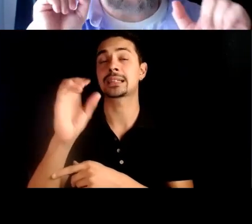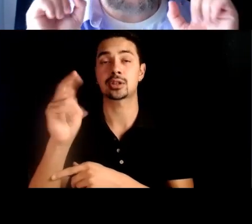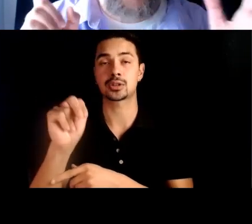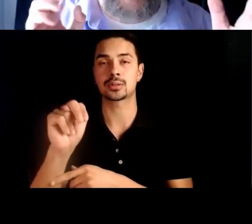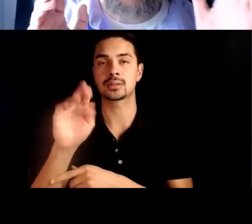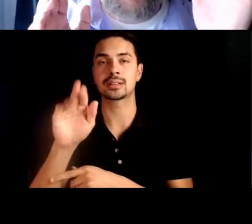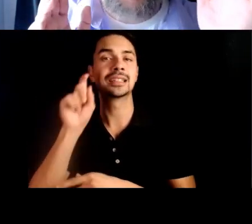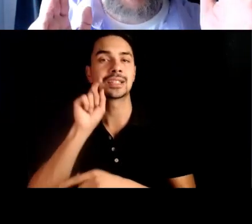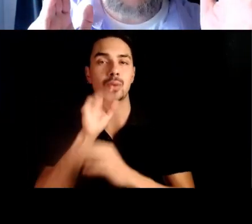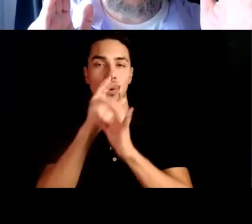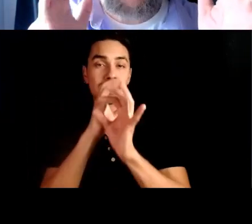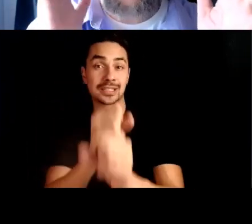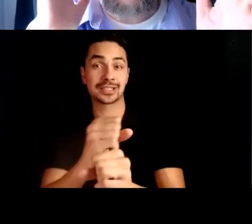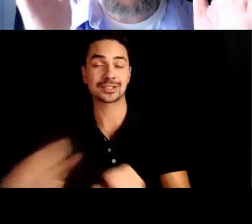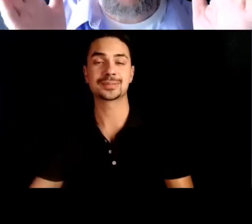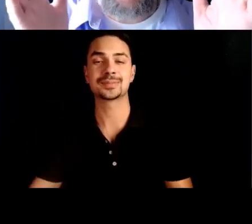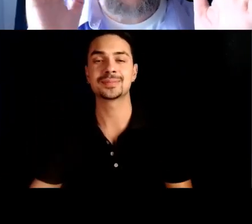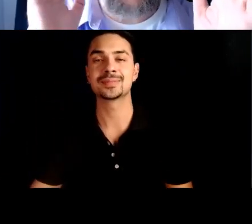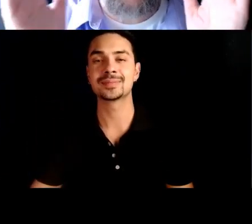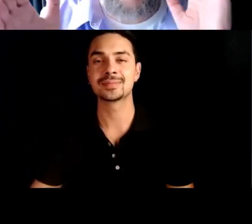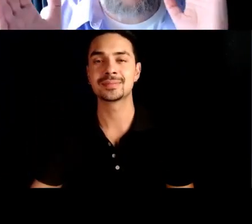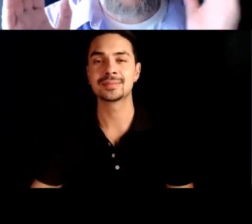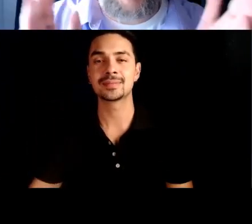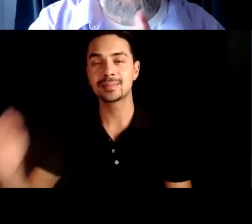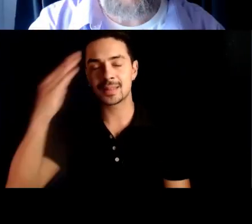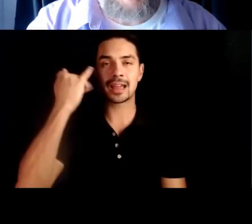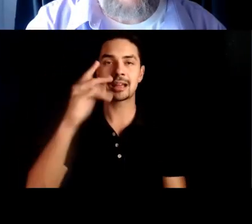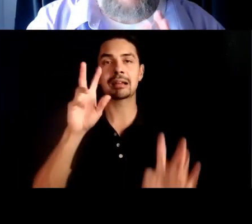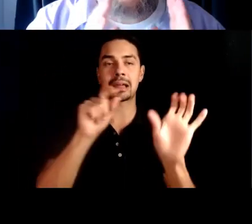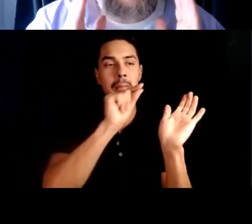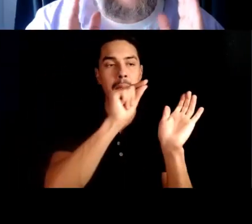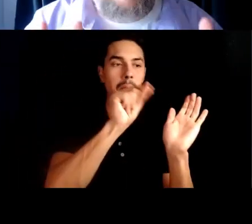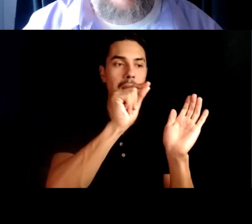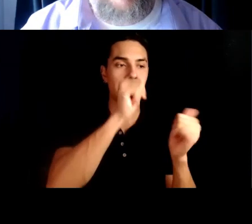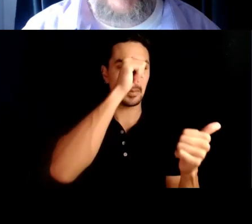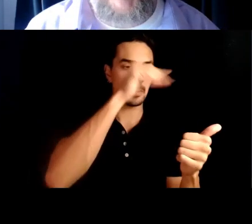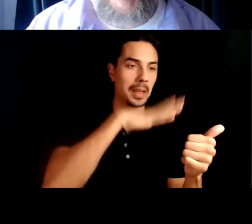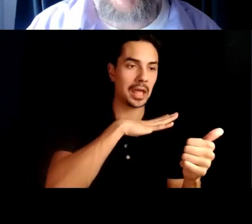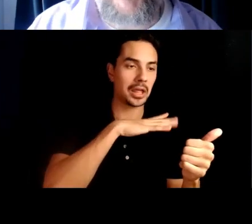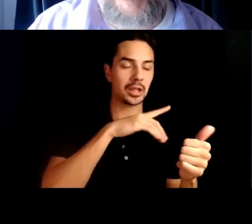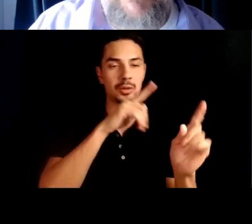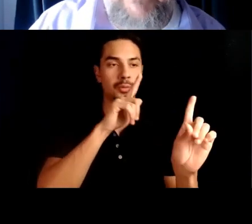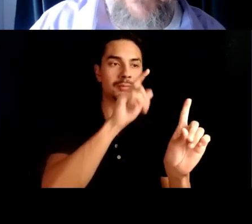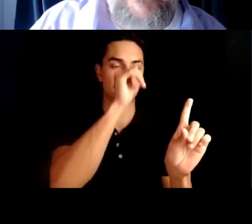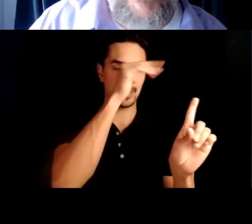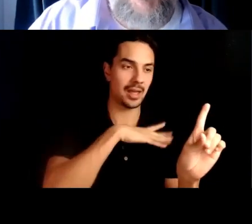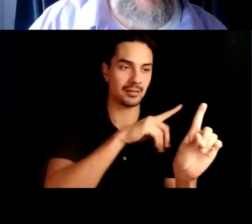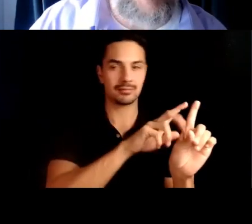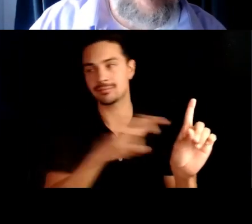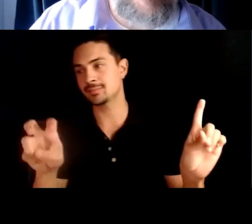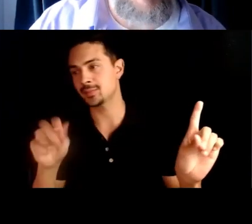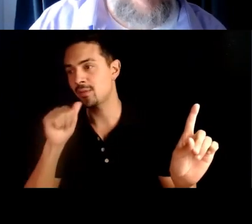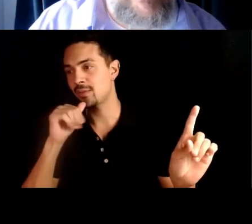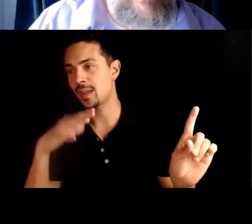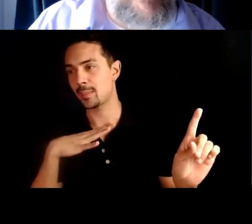from these one box of male to female or female to male. And the expectation was that people would live in